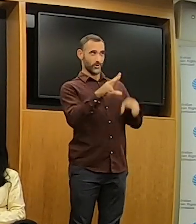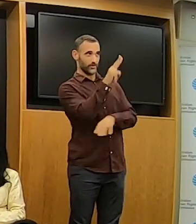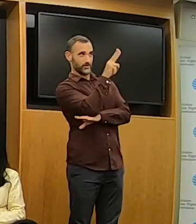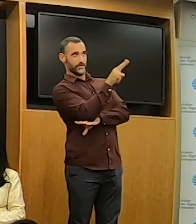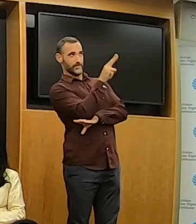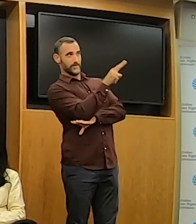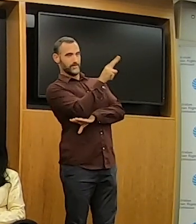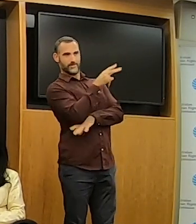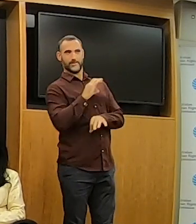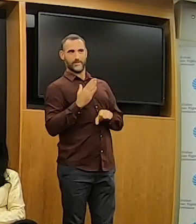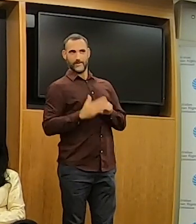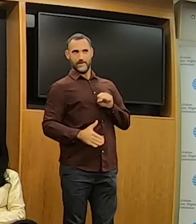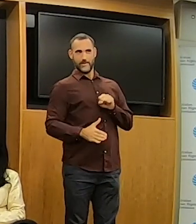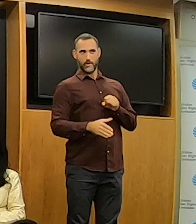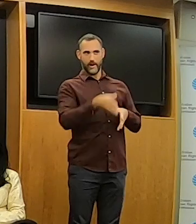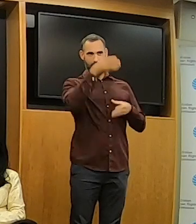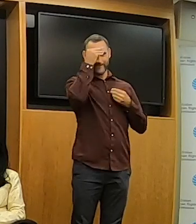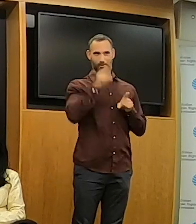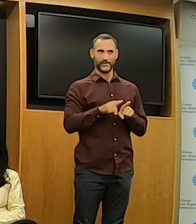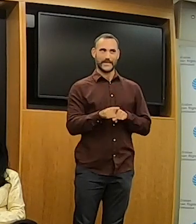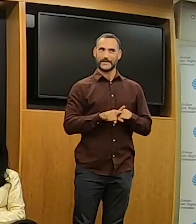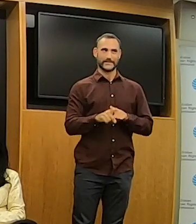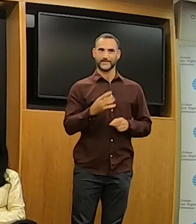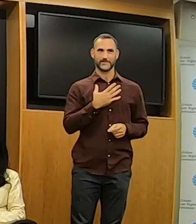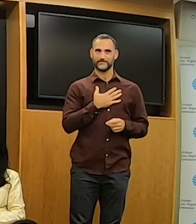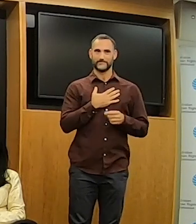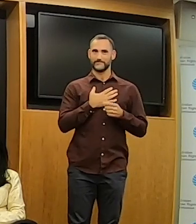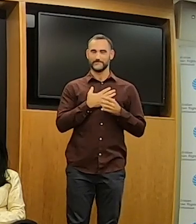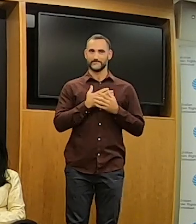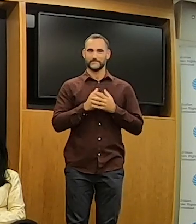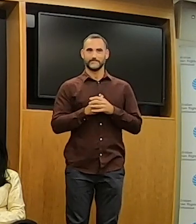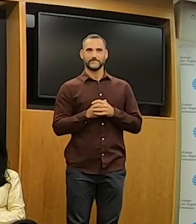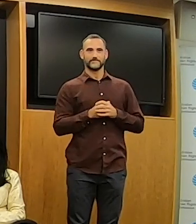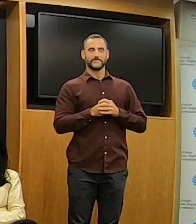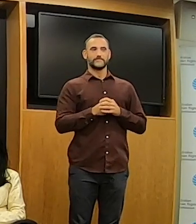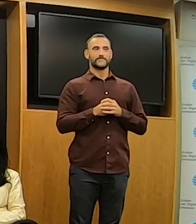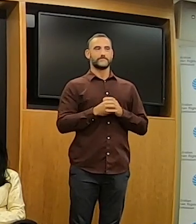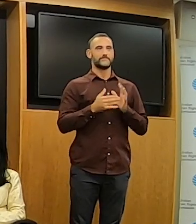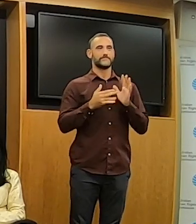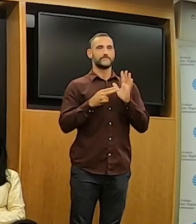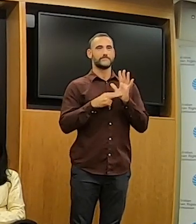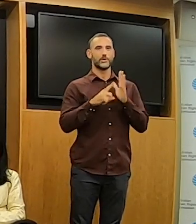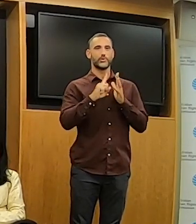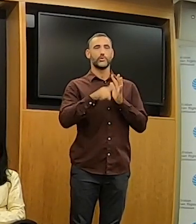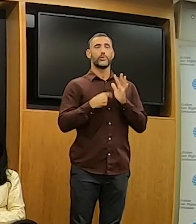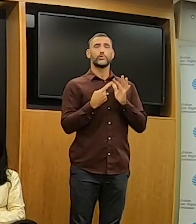In partnership with Human Rights Watch and others, Nujeen has been instrumental in persuading